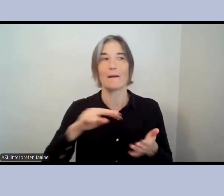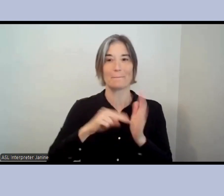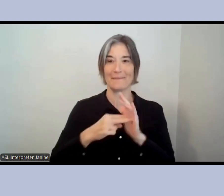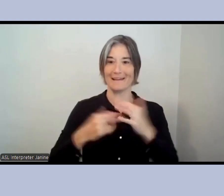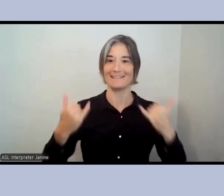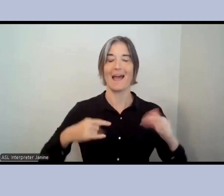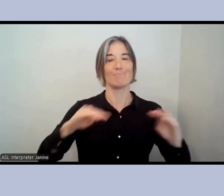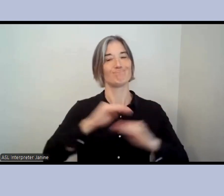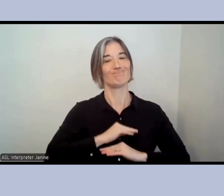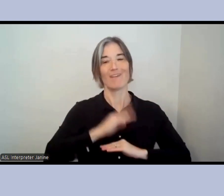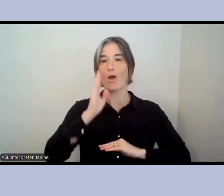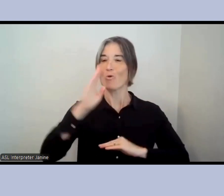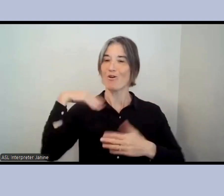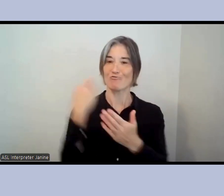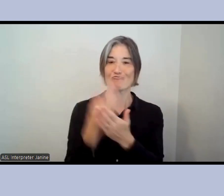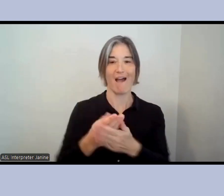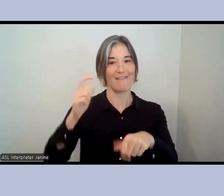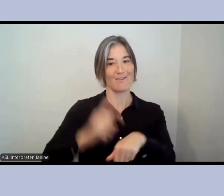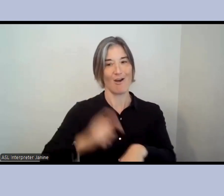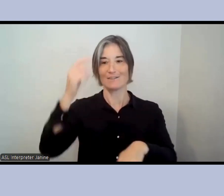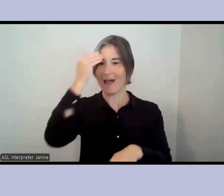And now I feel more prepared for my interview.